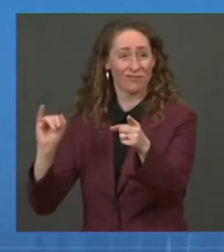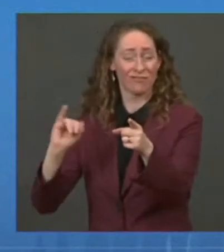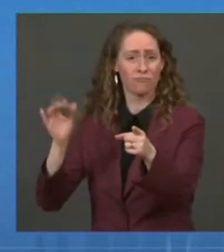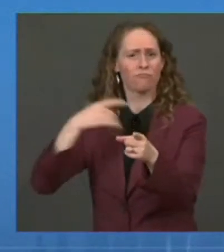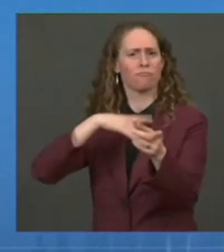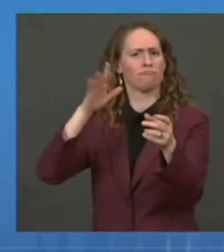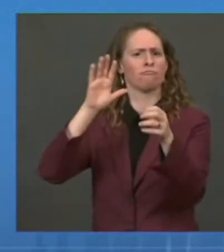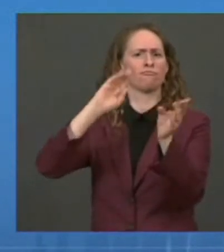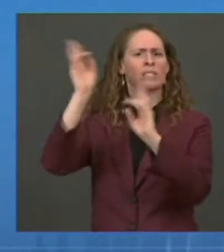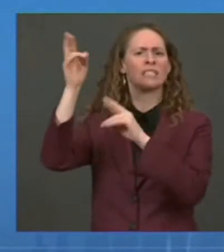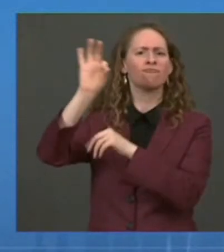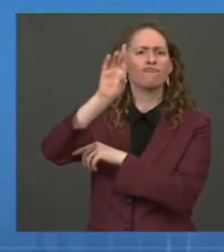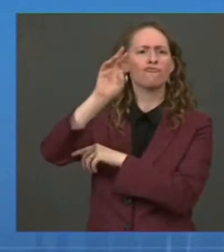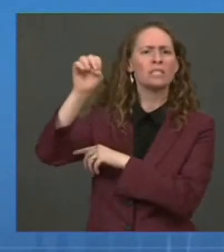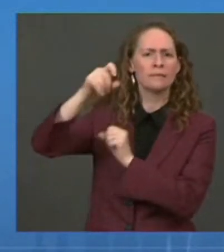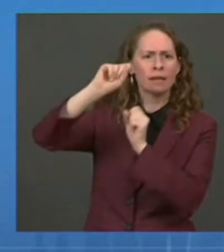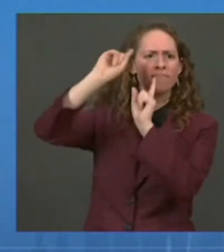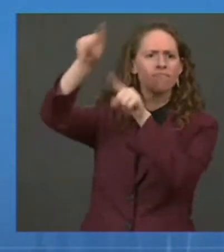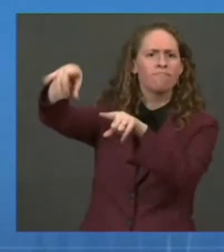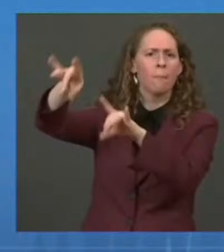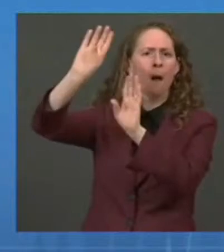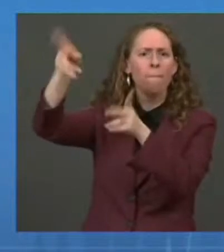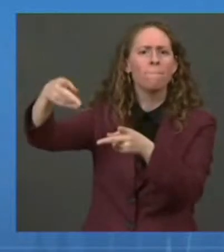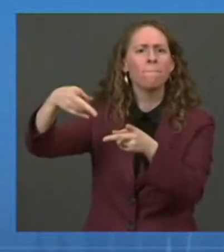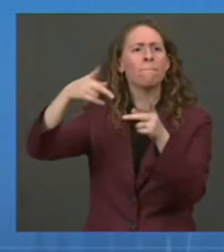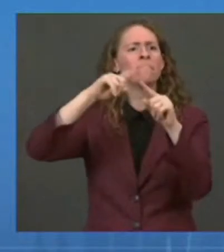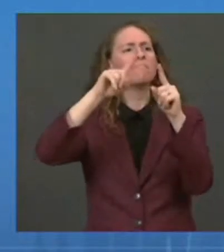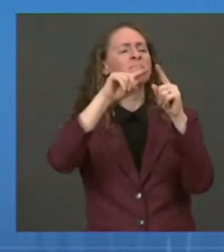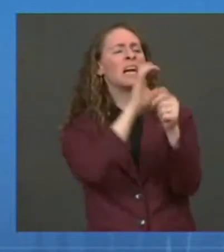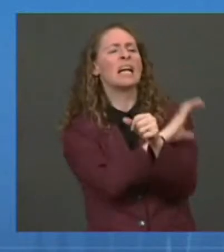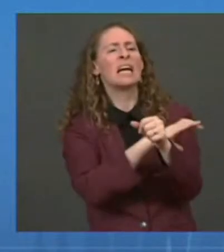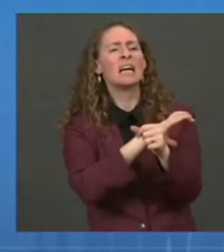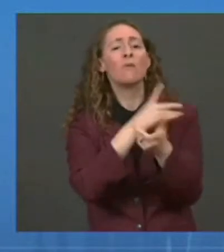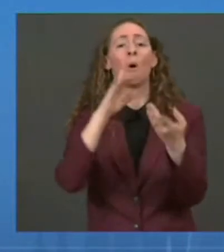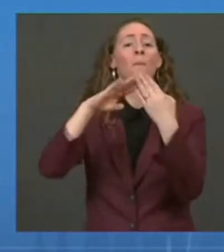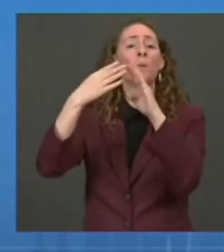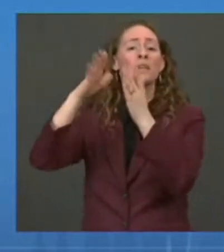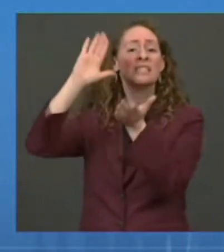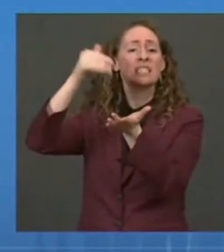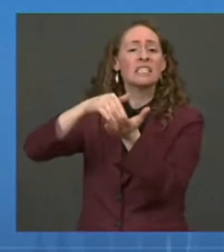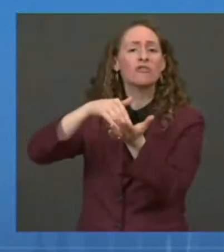FREE TESTS AT CONVENIENT PLACES IN THEIR COMMUNITIES LIKE